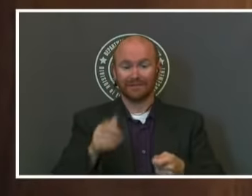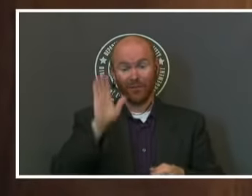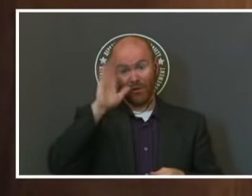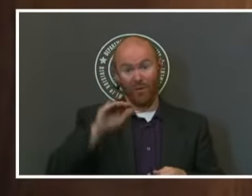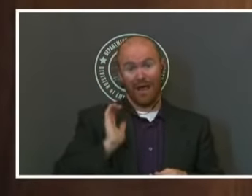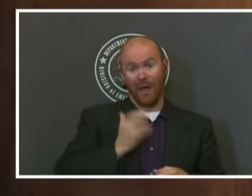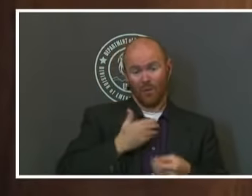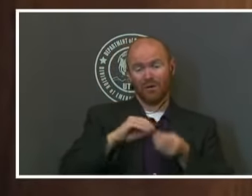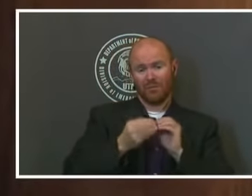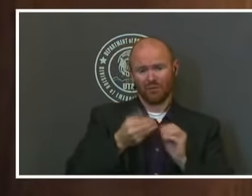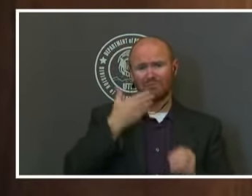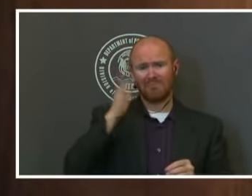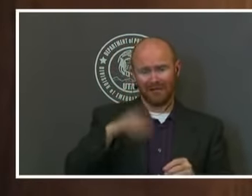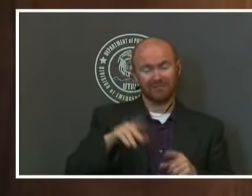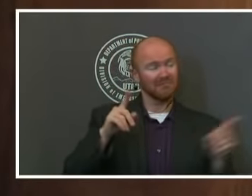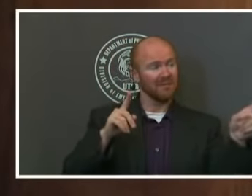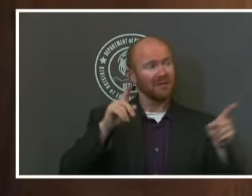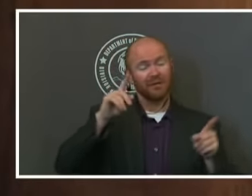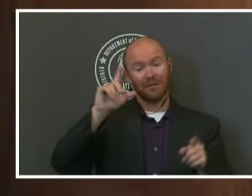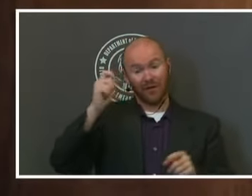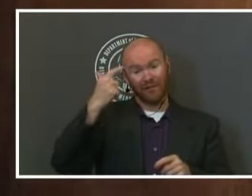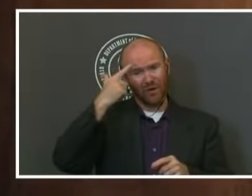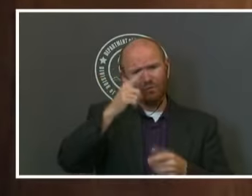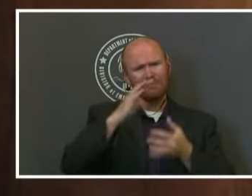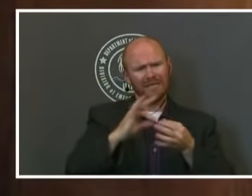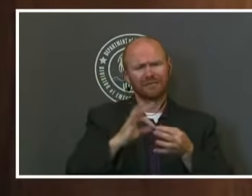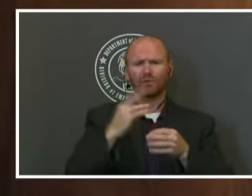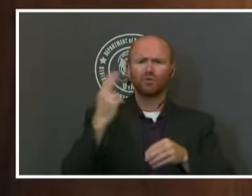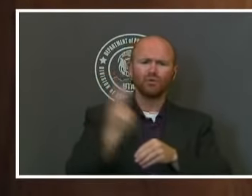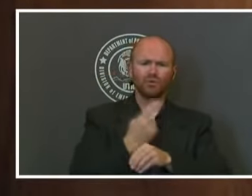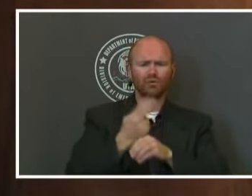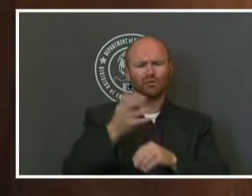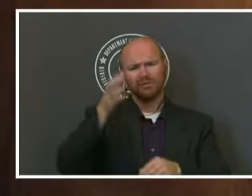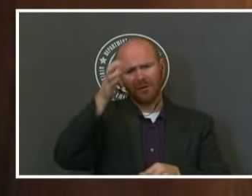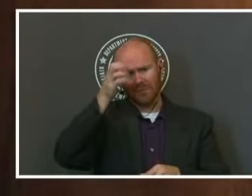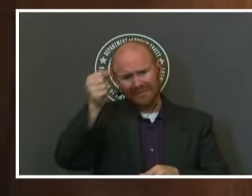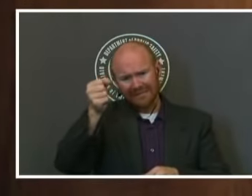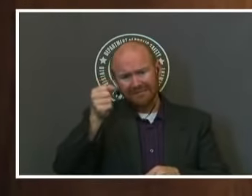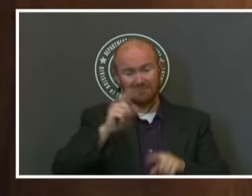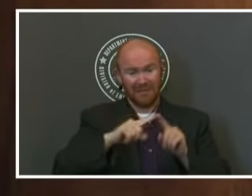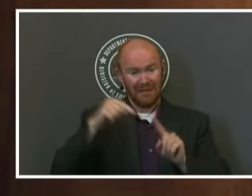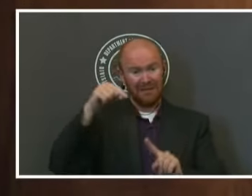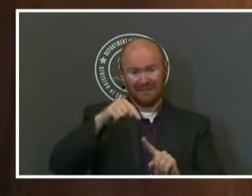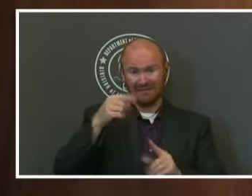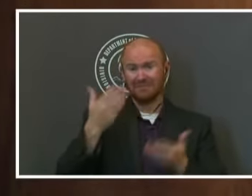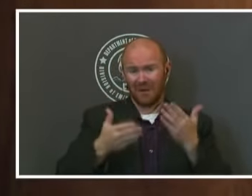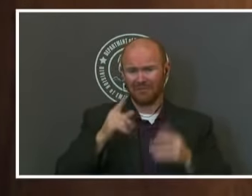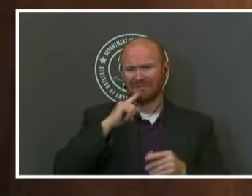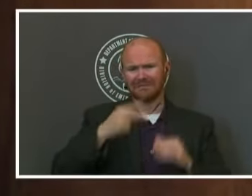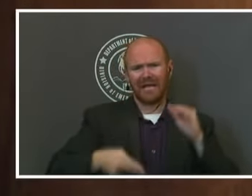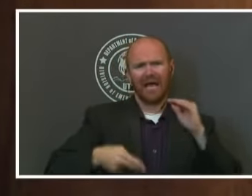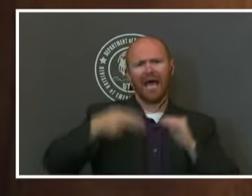said to use common sense now